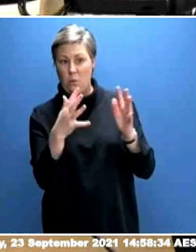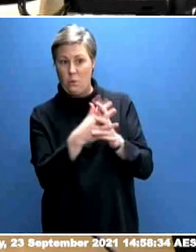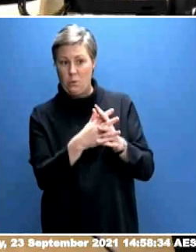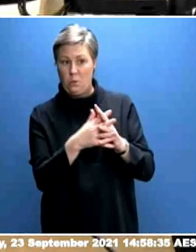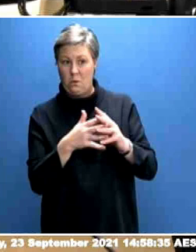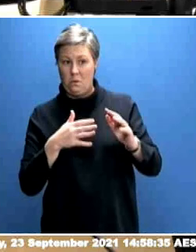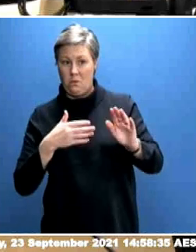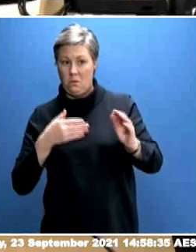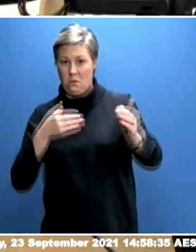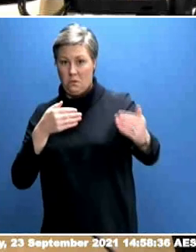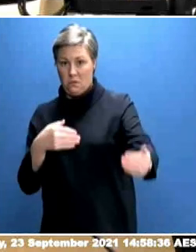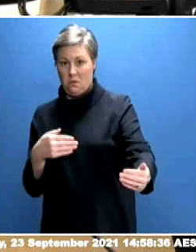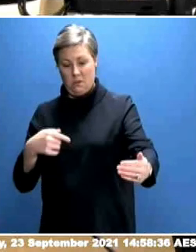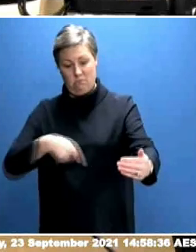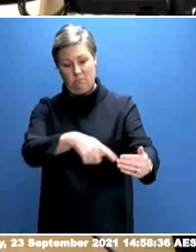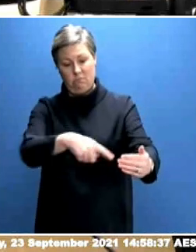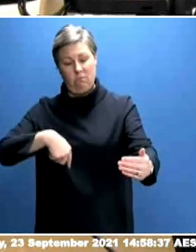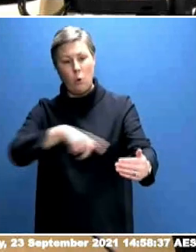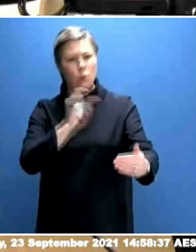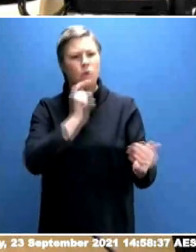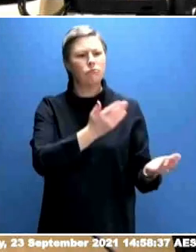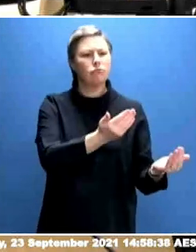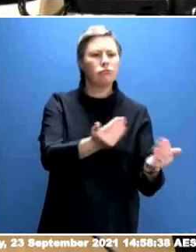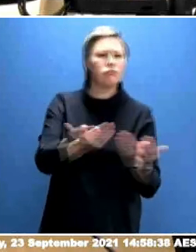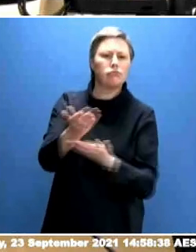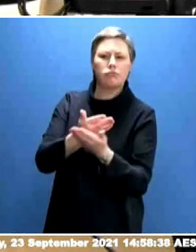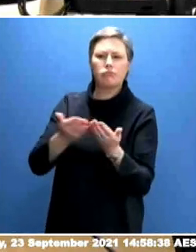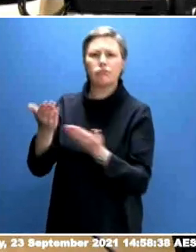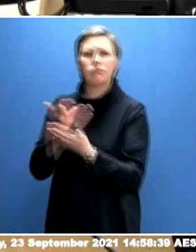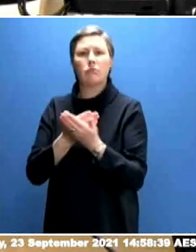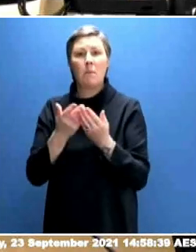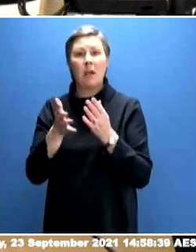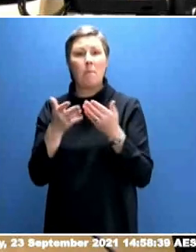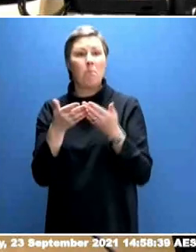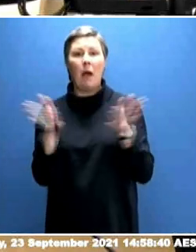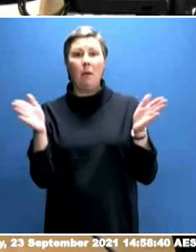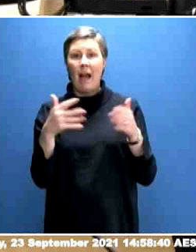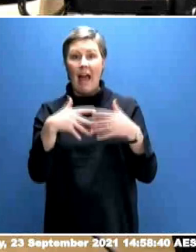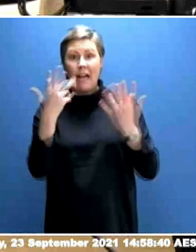there is a consultation process, public consultation is being sought?